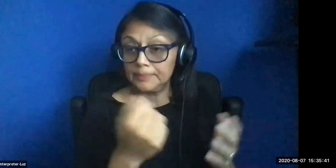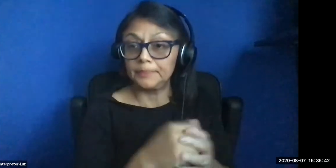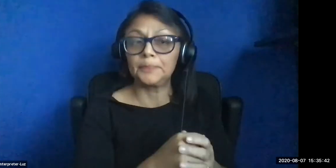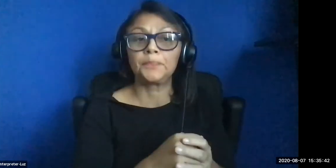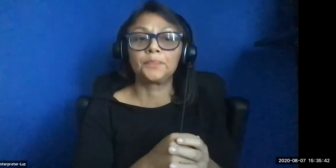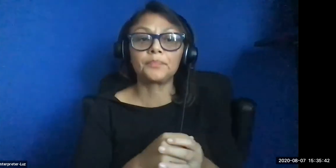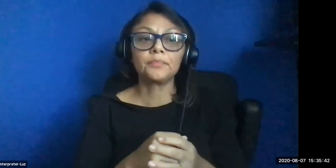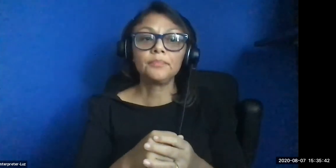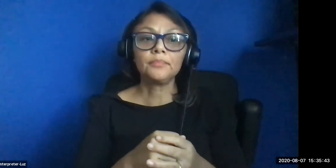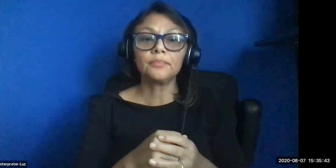Karen Crocket: Sorry.